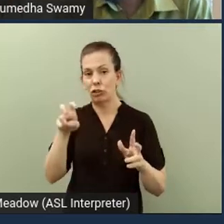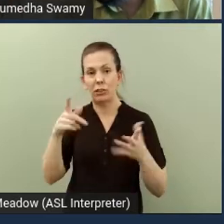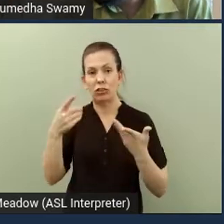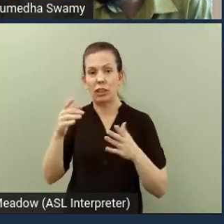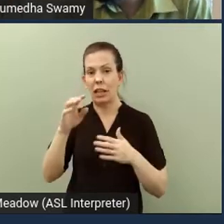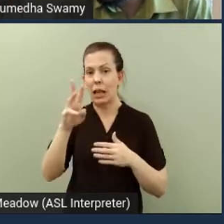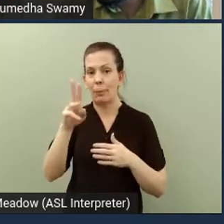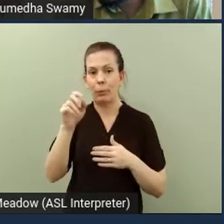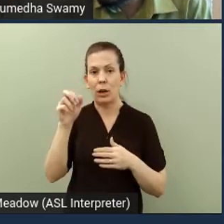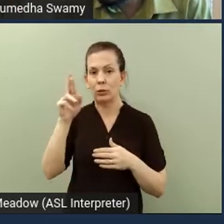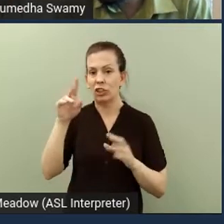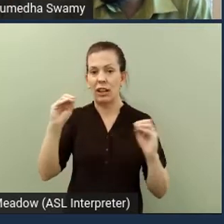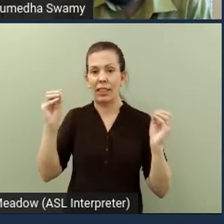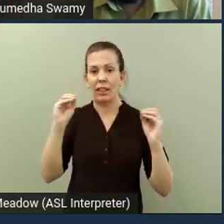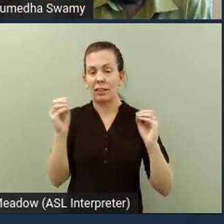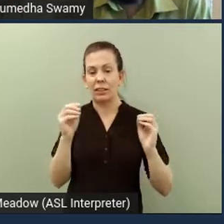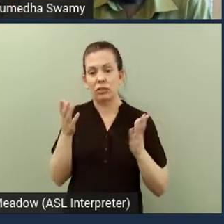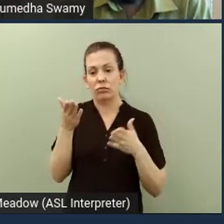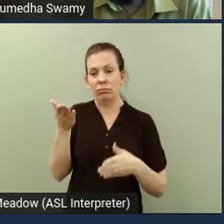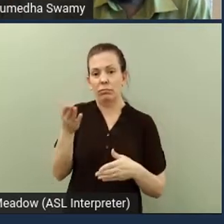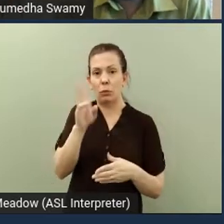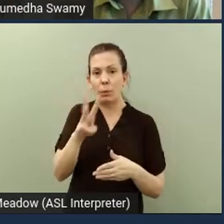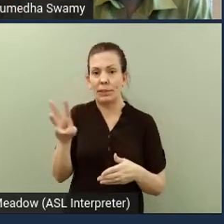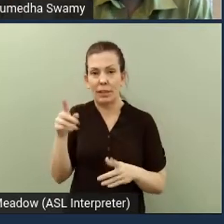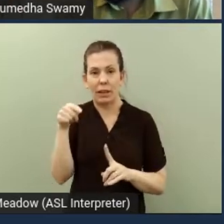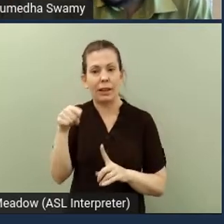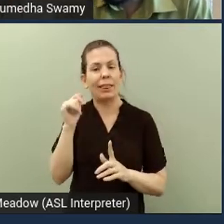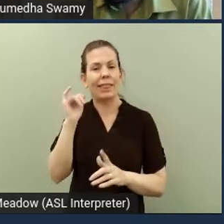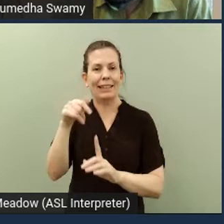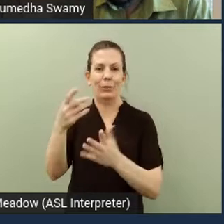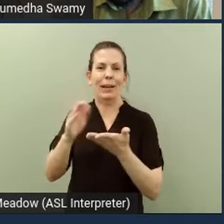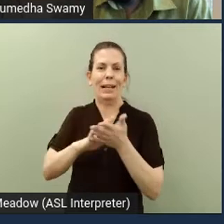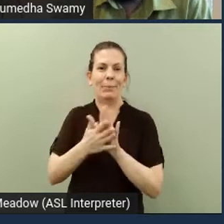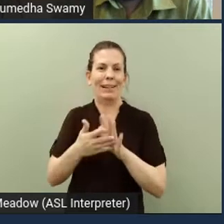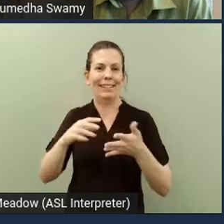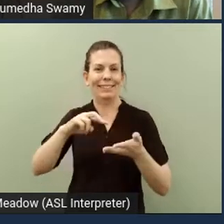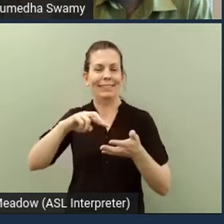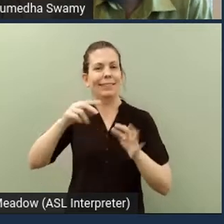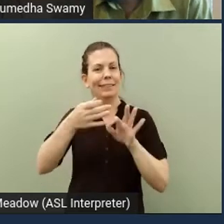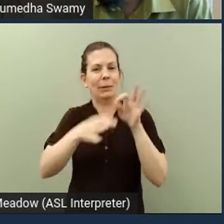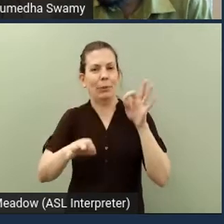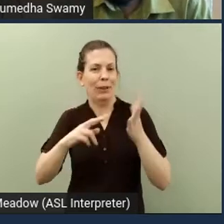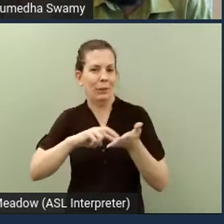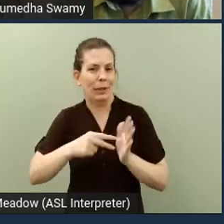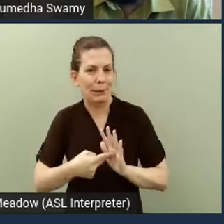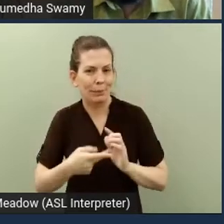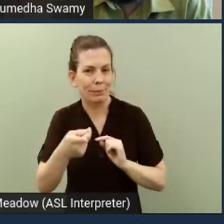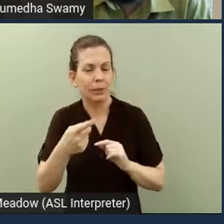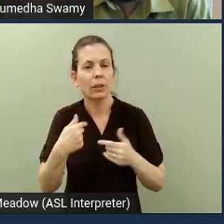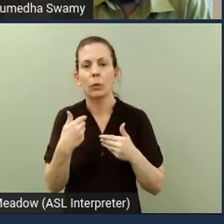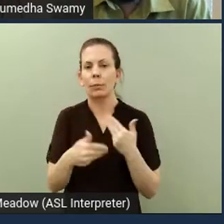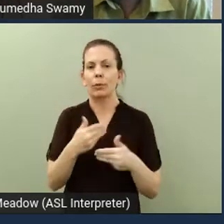So that's the great workflow simplification that I'm talking about. So let's keep moving on, right? We got the data, like we said,